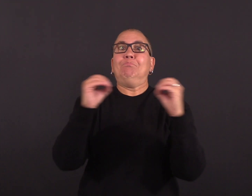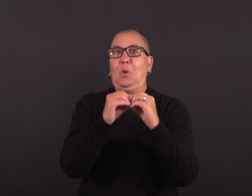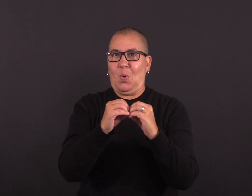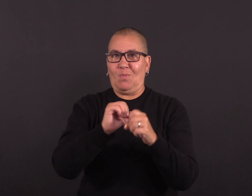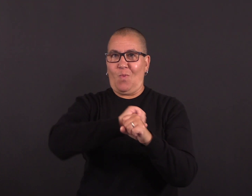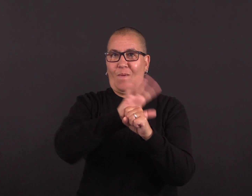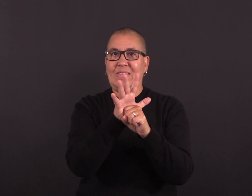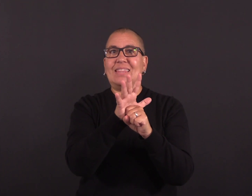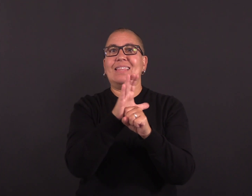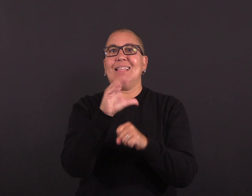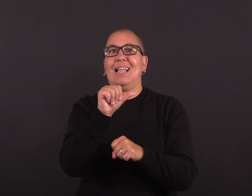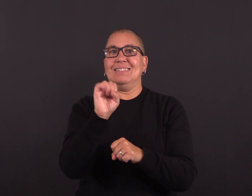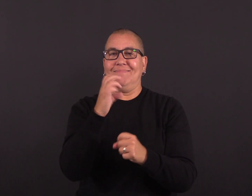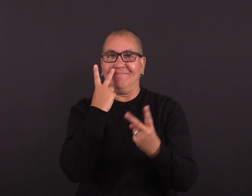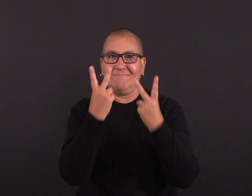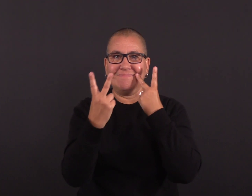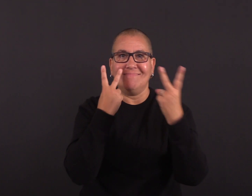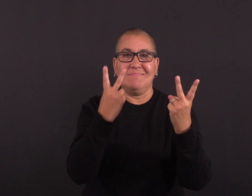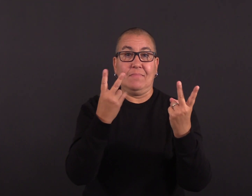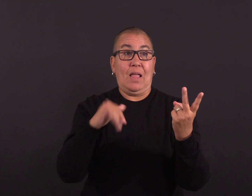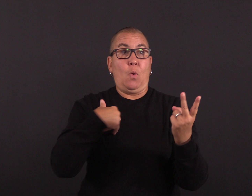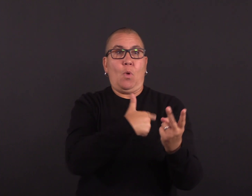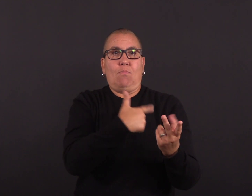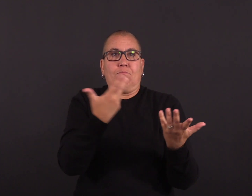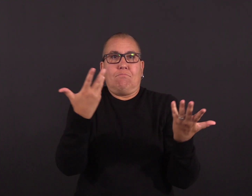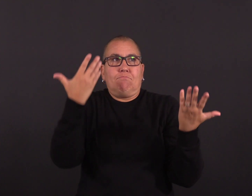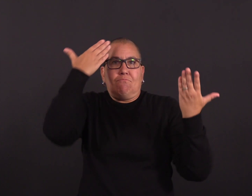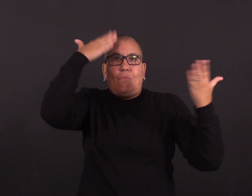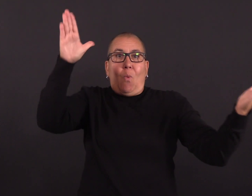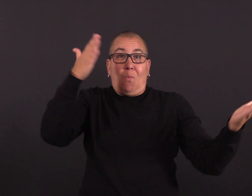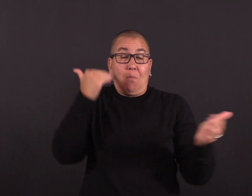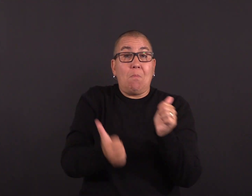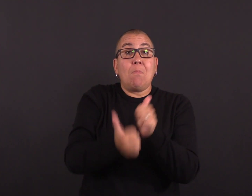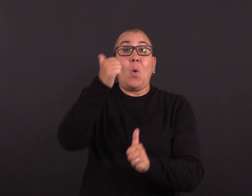However, if a child has a significant health condition that affects their immune system